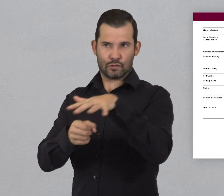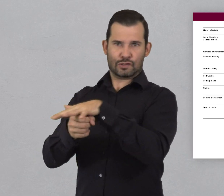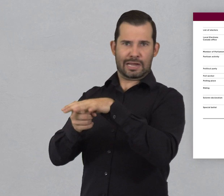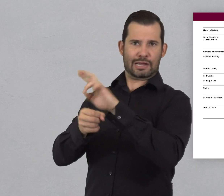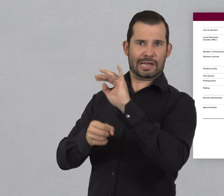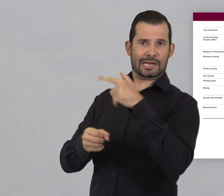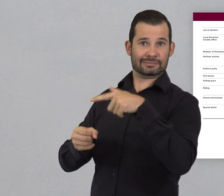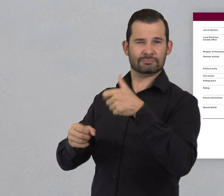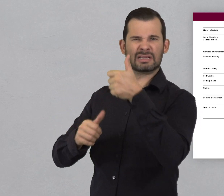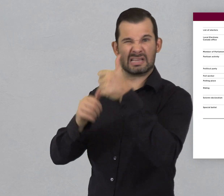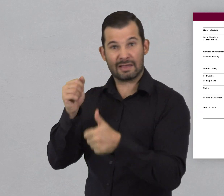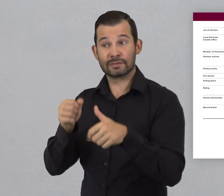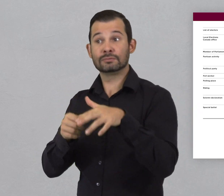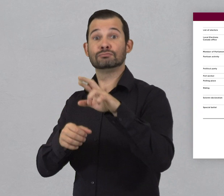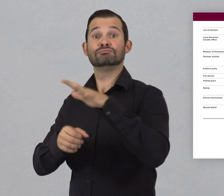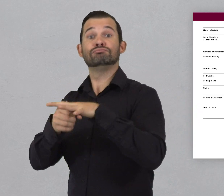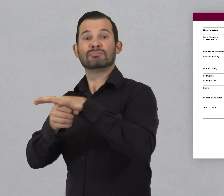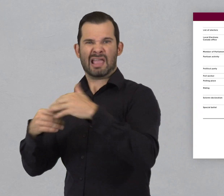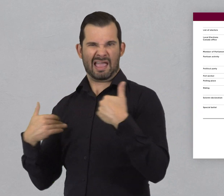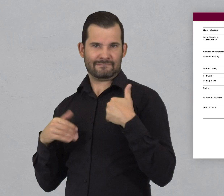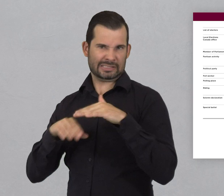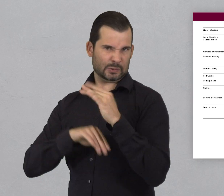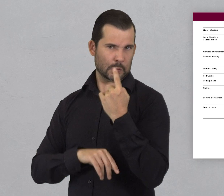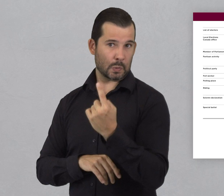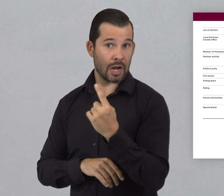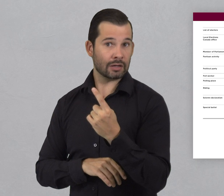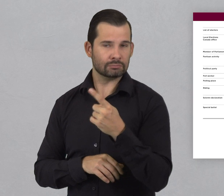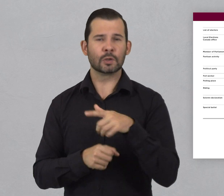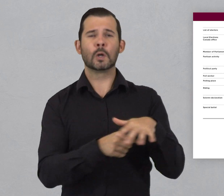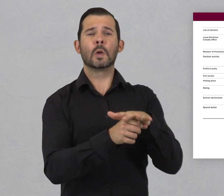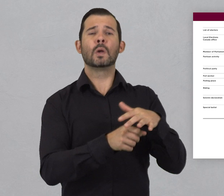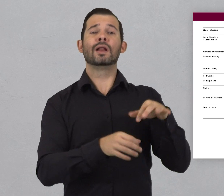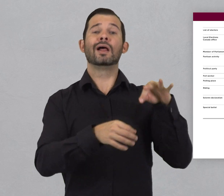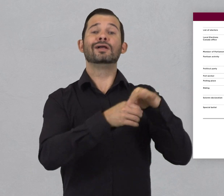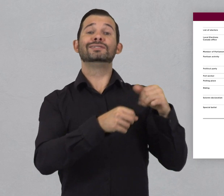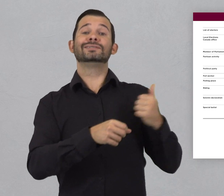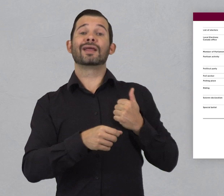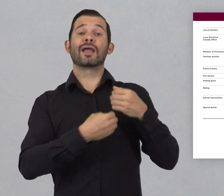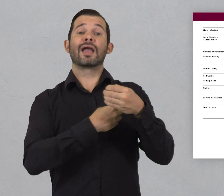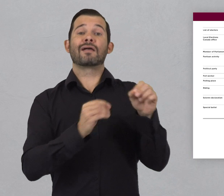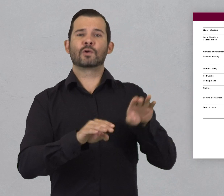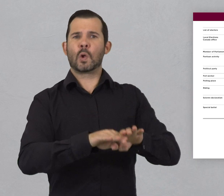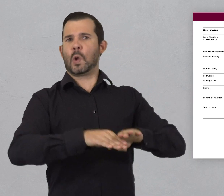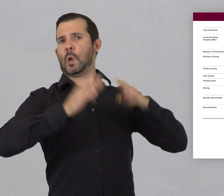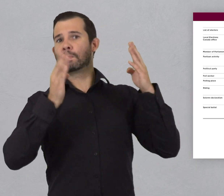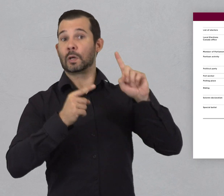Canada office for a riding. Every riding has at least one. Local Elections Canada offices